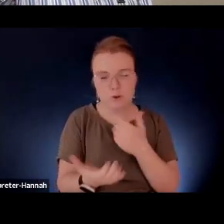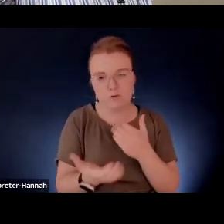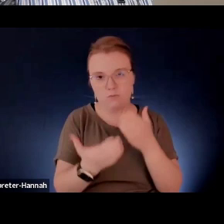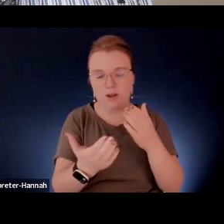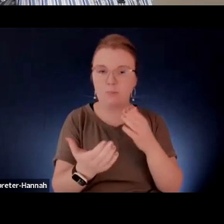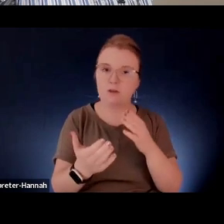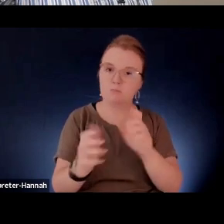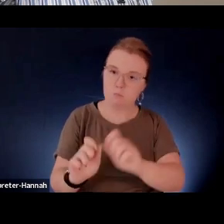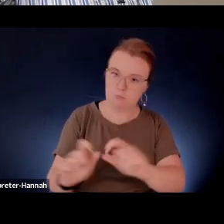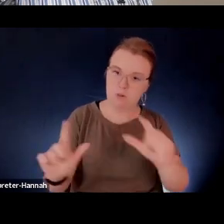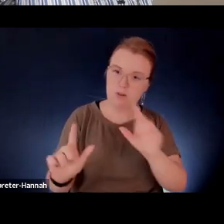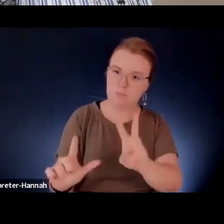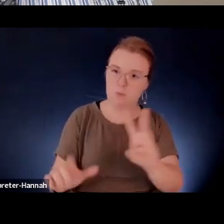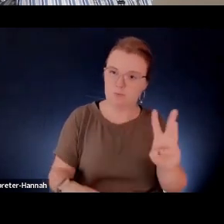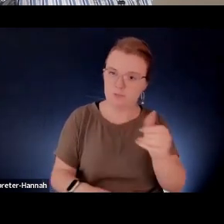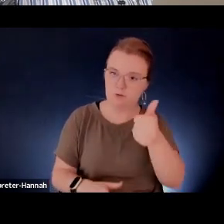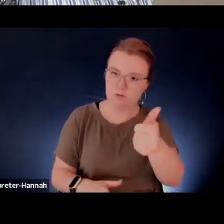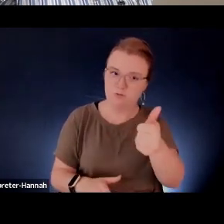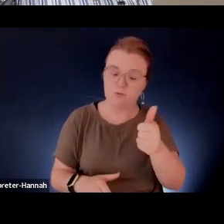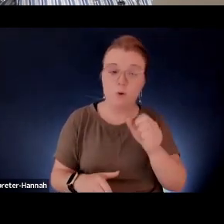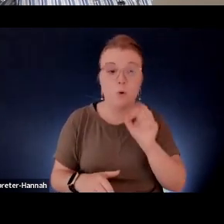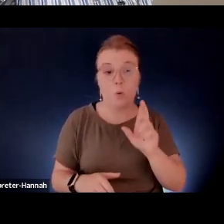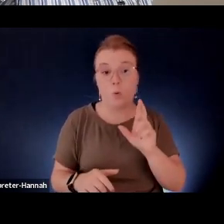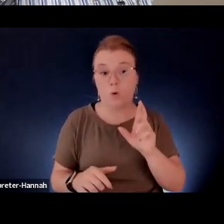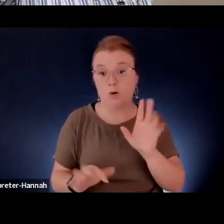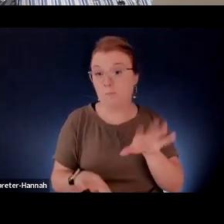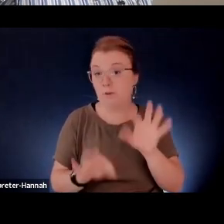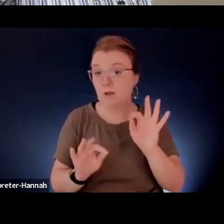or maybe picking up, you know, a book, maybe my book, I don't know.